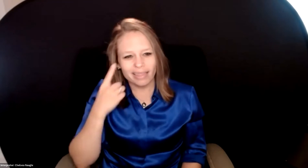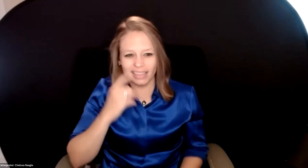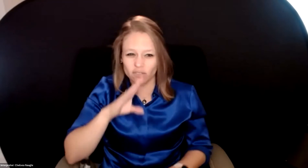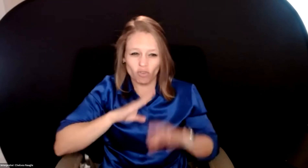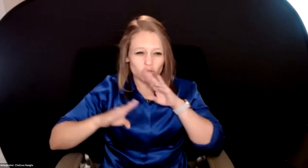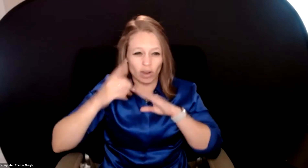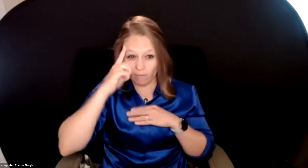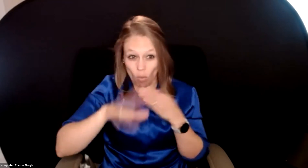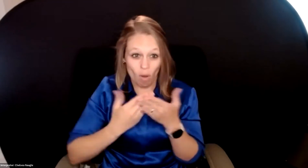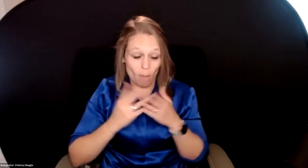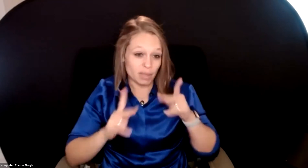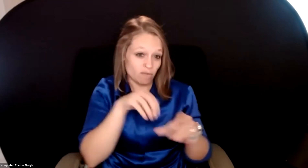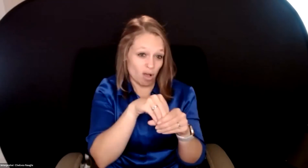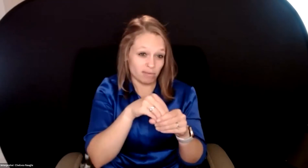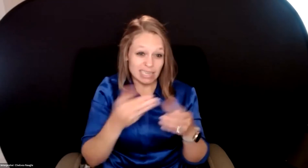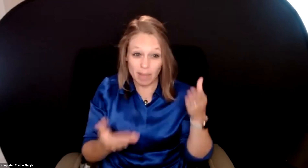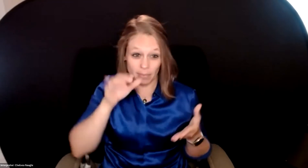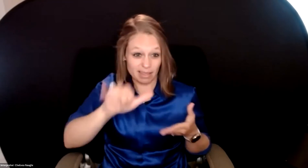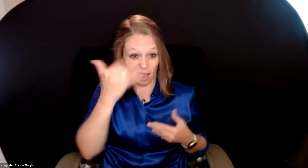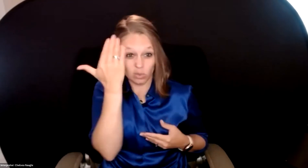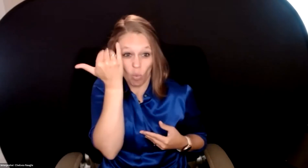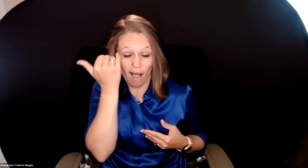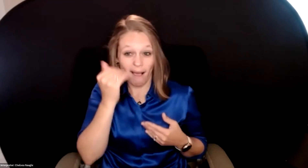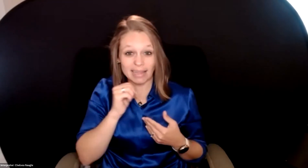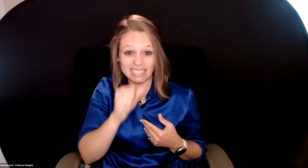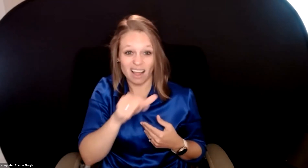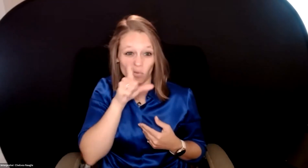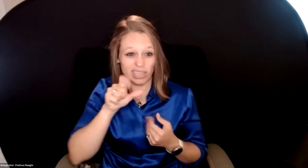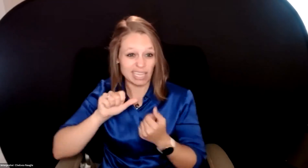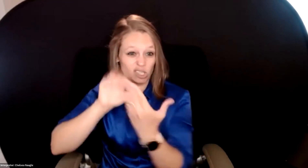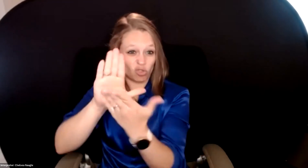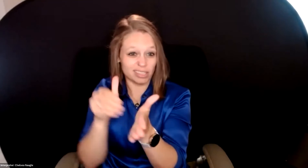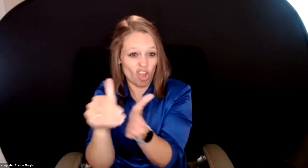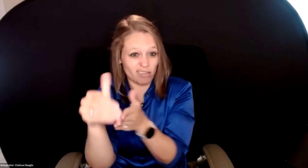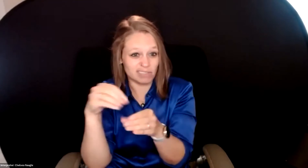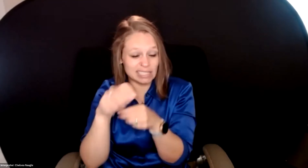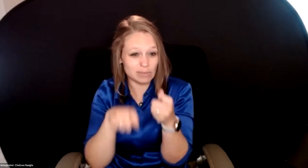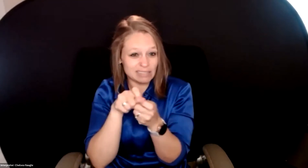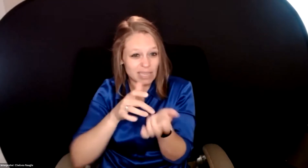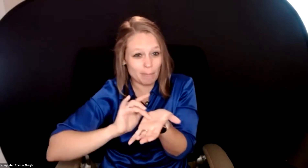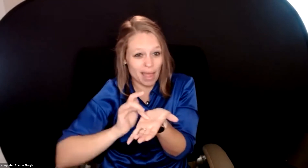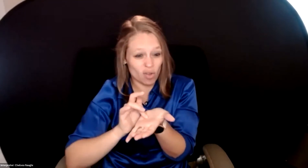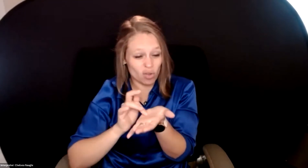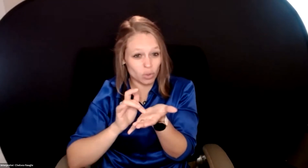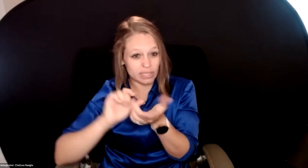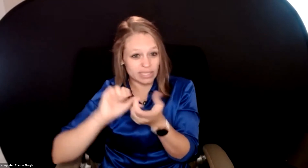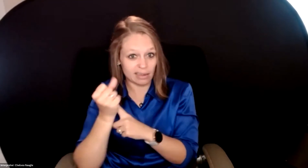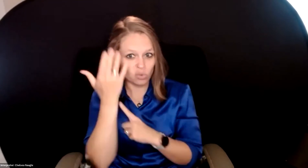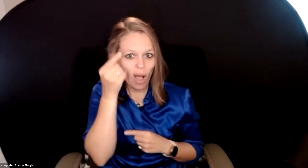and maybe why it's not addressed as much in certain medical settings. Because I don't have the manpower or resources